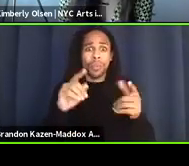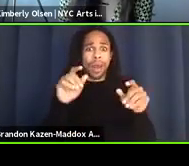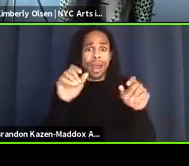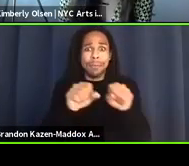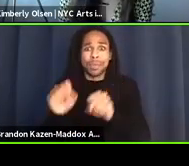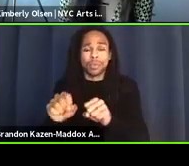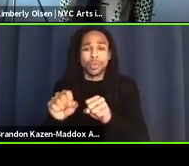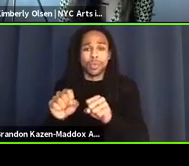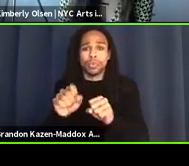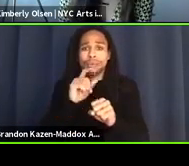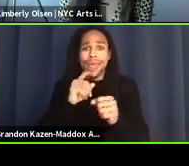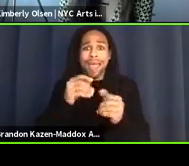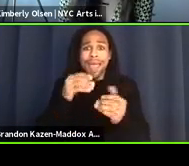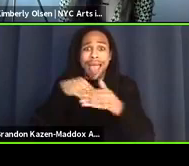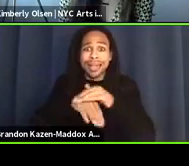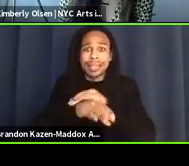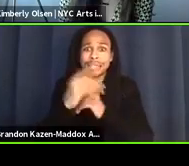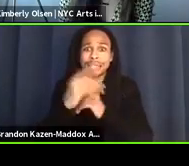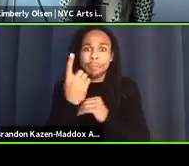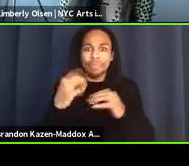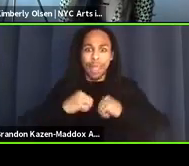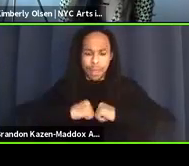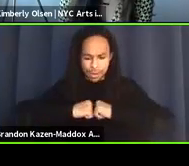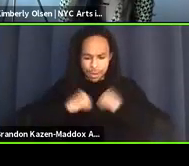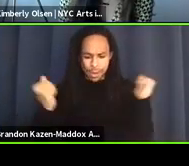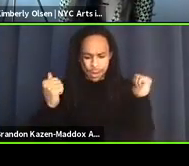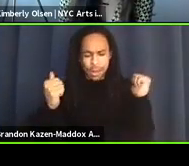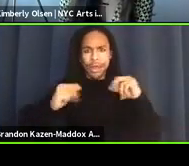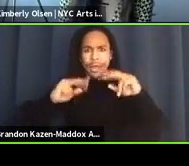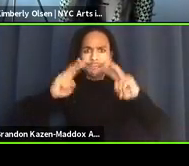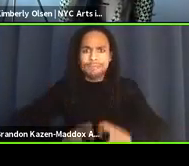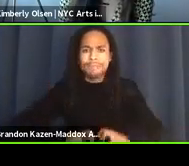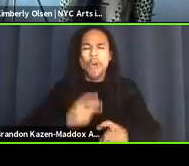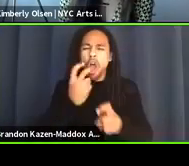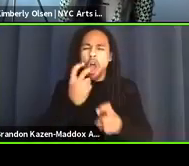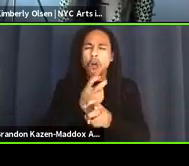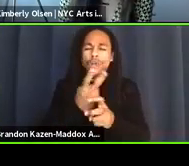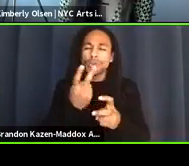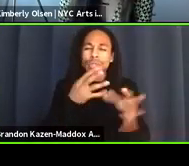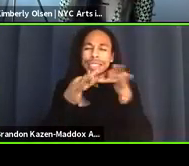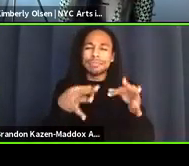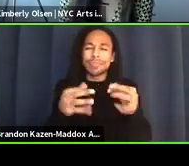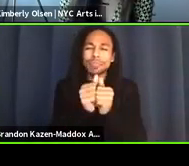talking about the connection with others and I was thinking about the connection with ourselves.